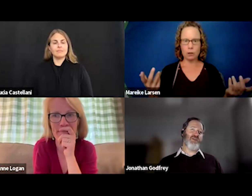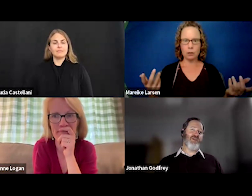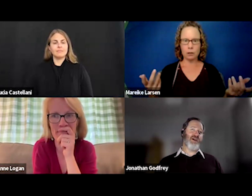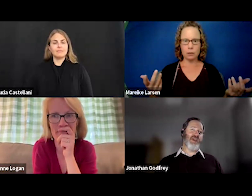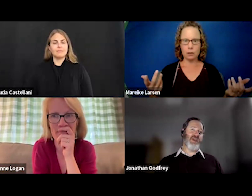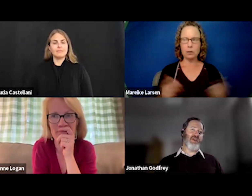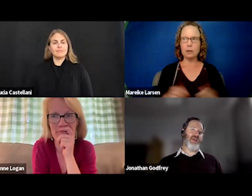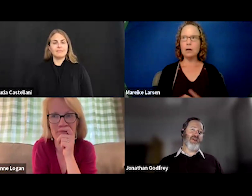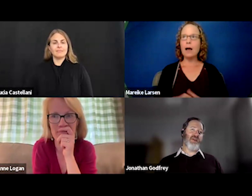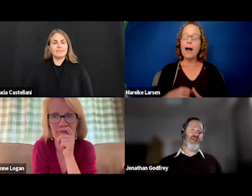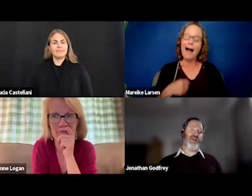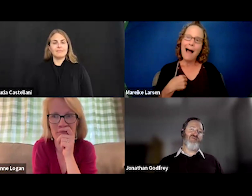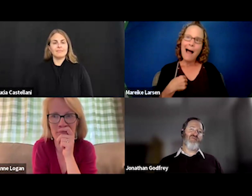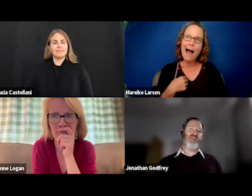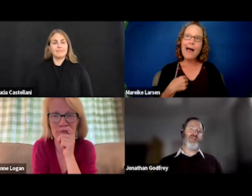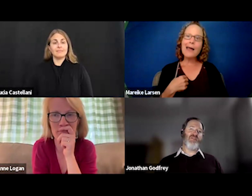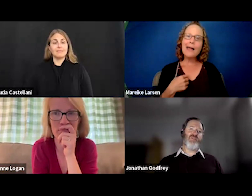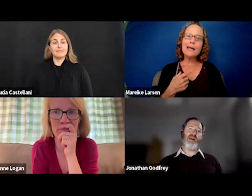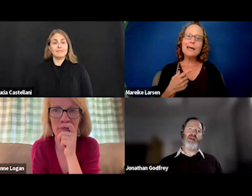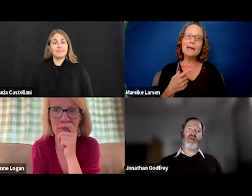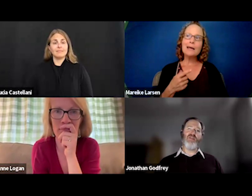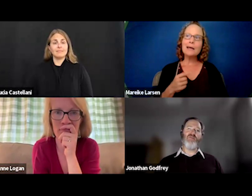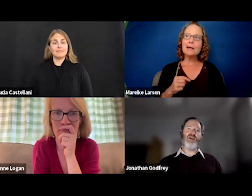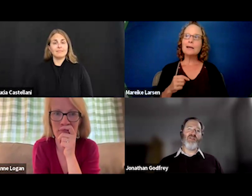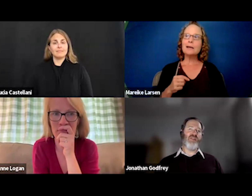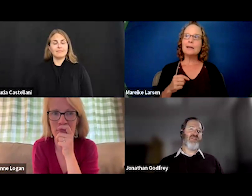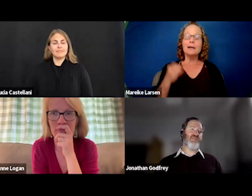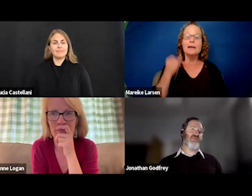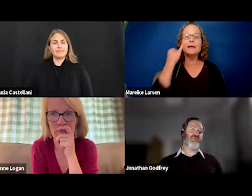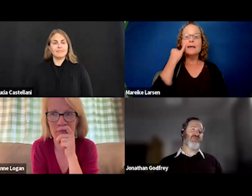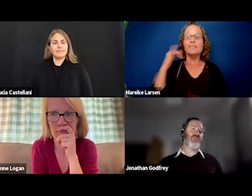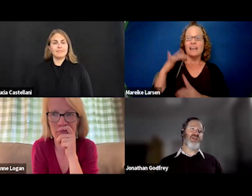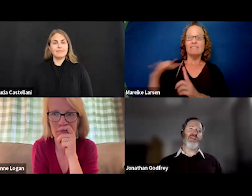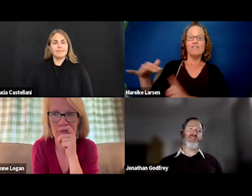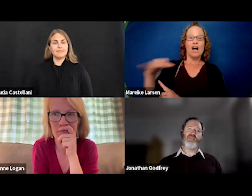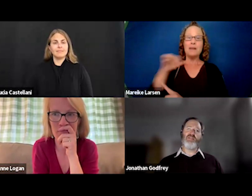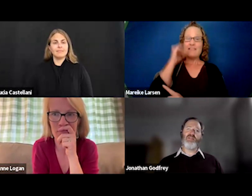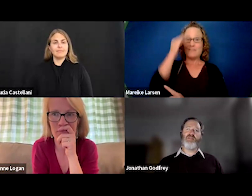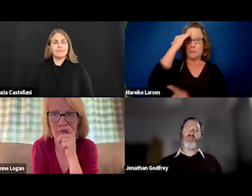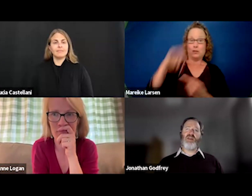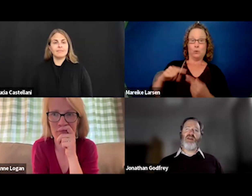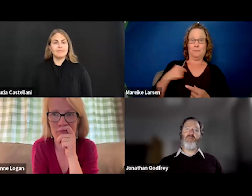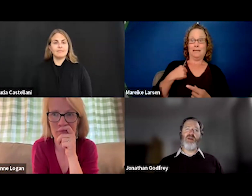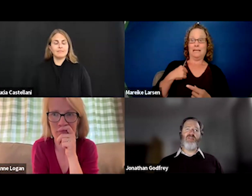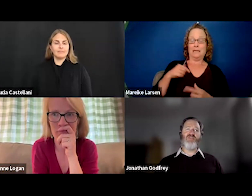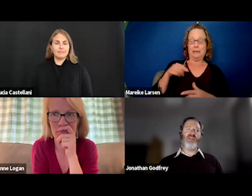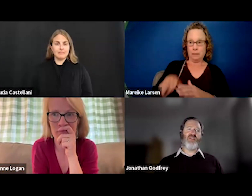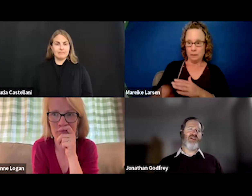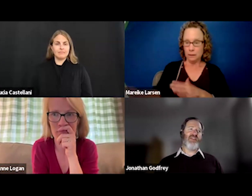I in unfamiliar environs do need a sighted guide